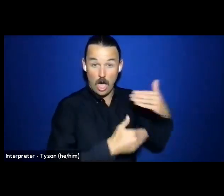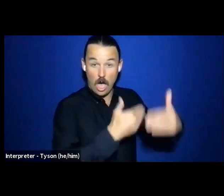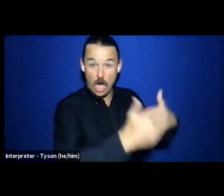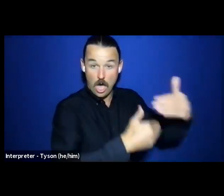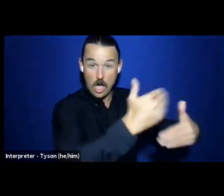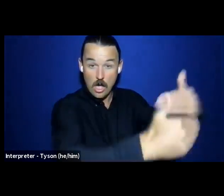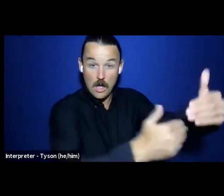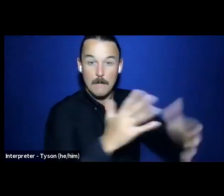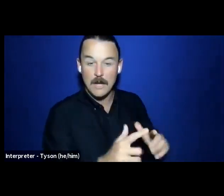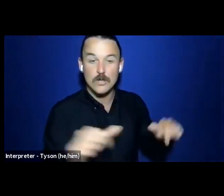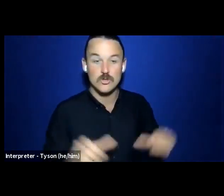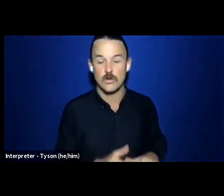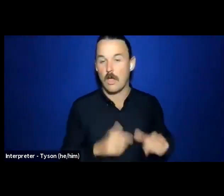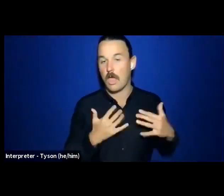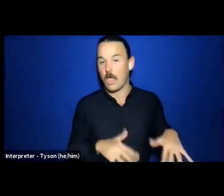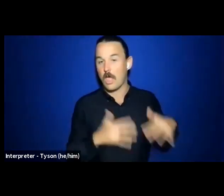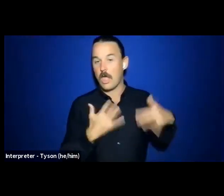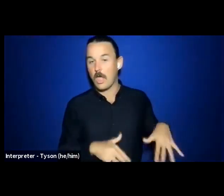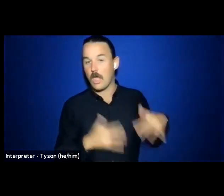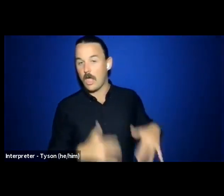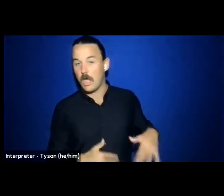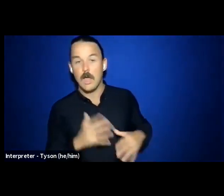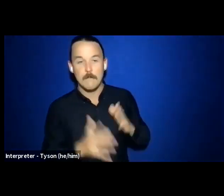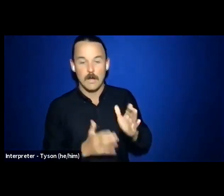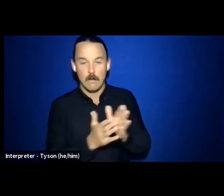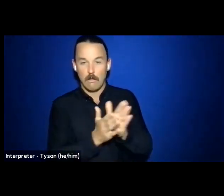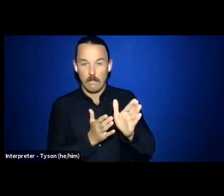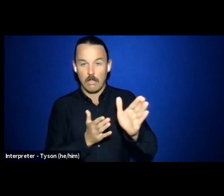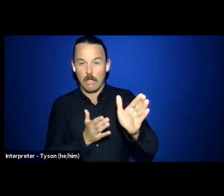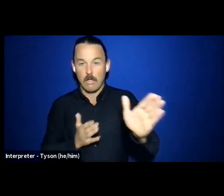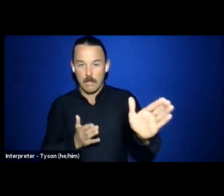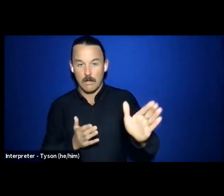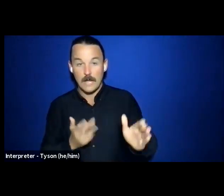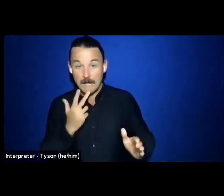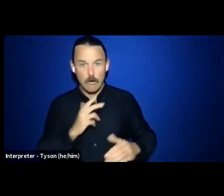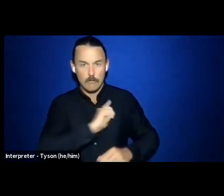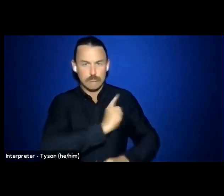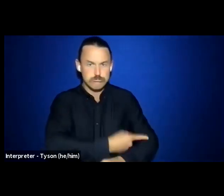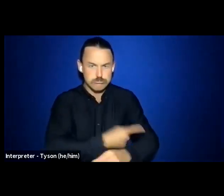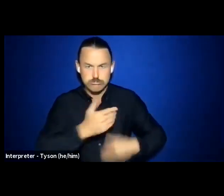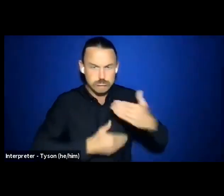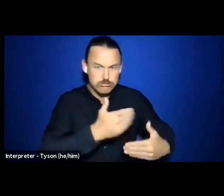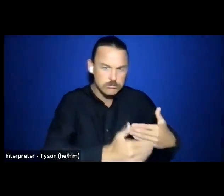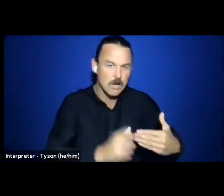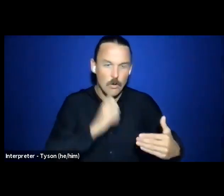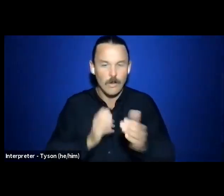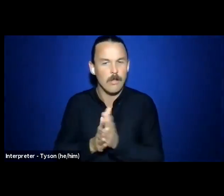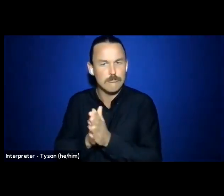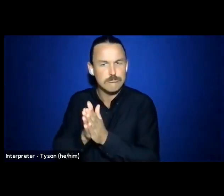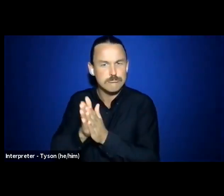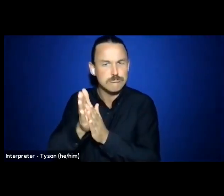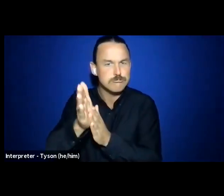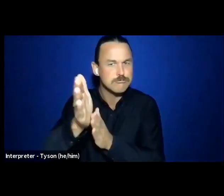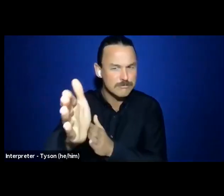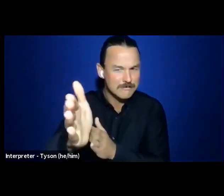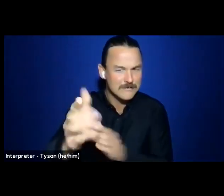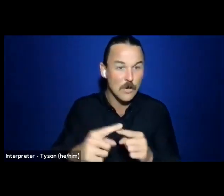complacency folks, and there's still so much work that needs to much work that needs to be done. in alpha is complacency folks, and there's still so much work that needs to be done an email fields. Yes, there's a lot of work, but we